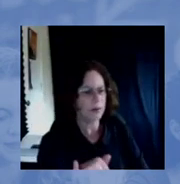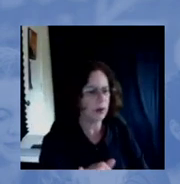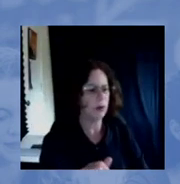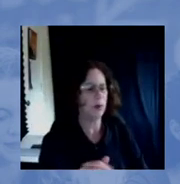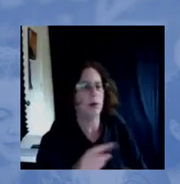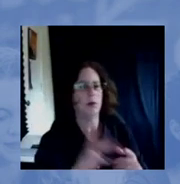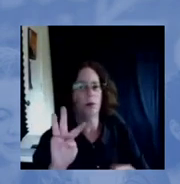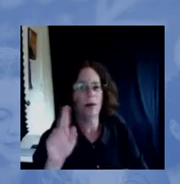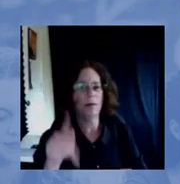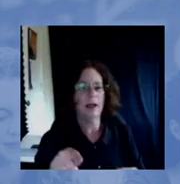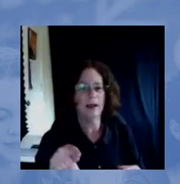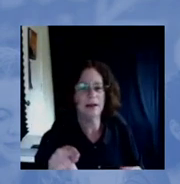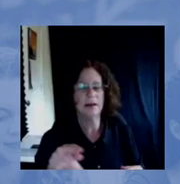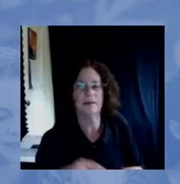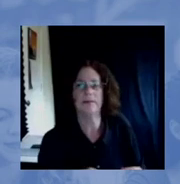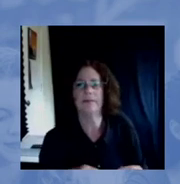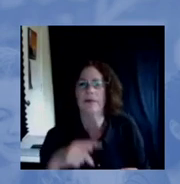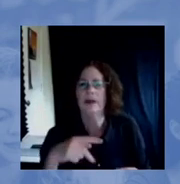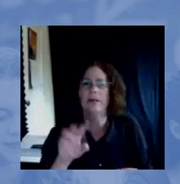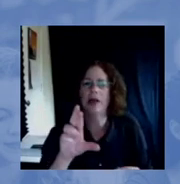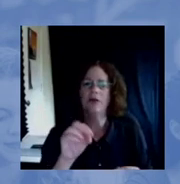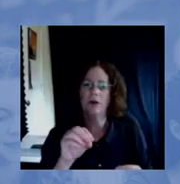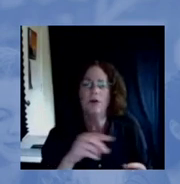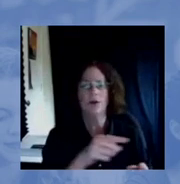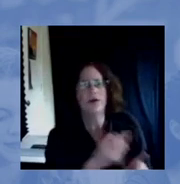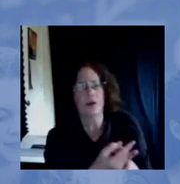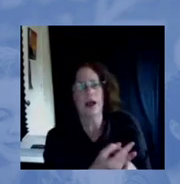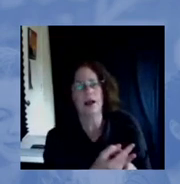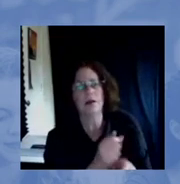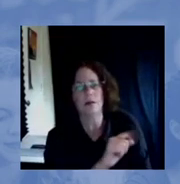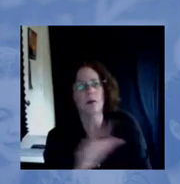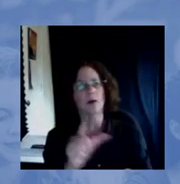PEDRO, I THINK YOU'RE ON TO SOMETHING. WE ALL RECOGNIZE IN OUR RESPECTIVE COMMUNITIES